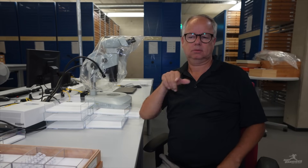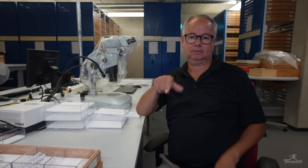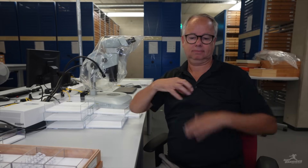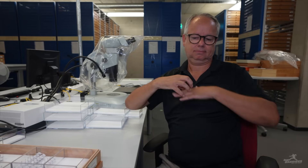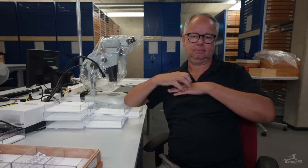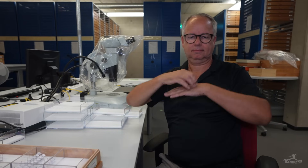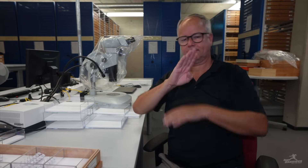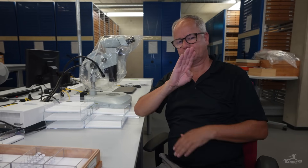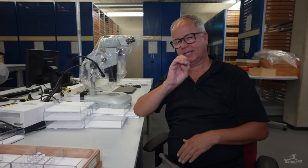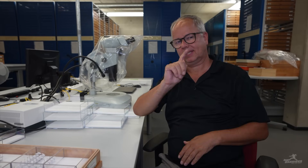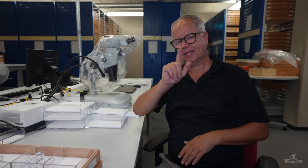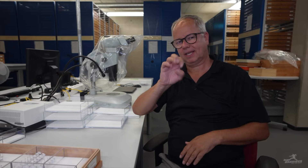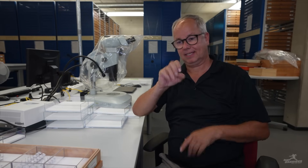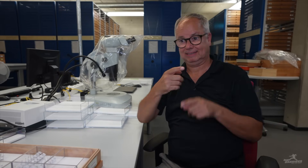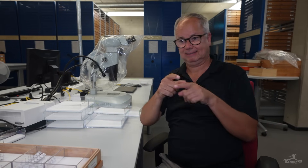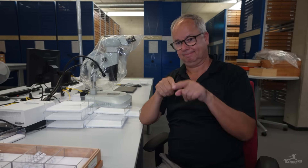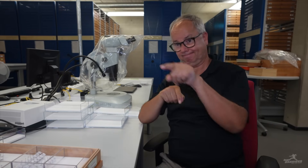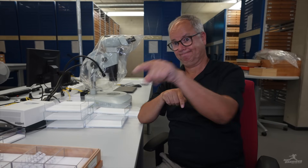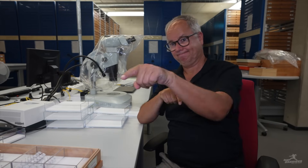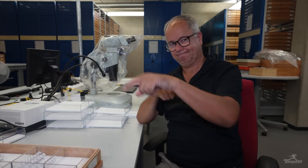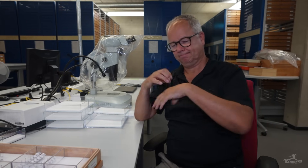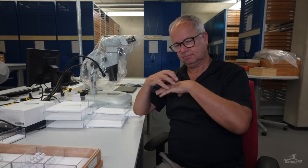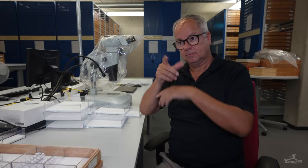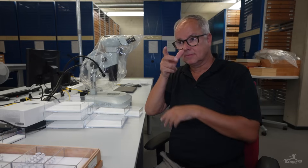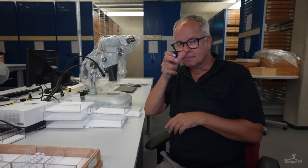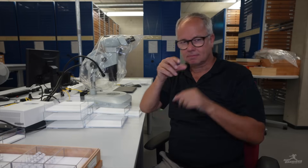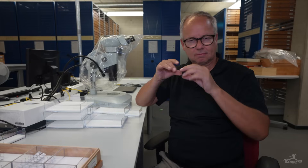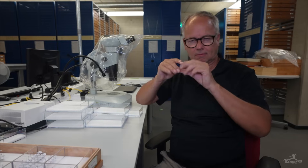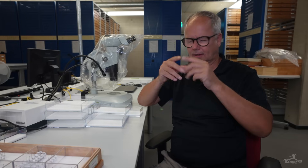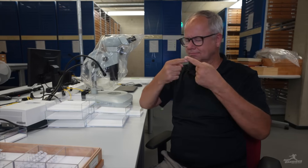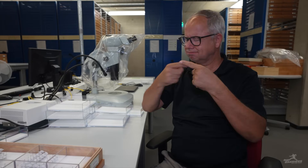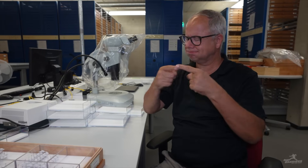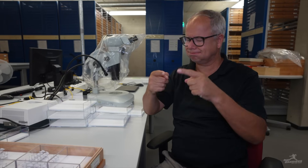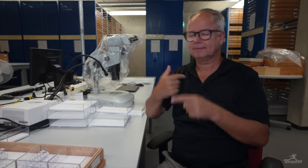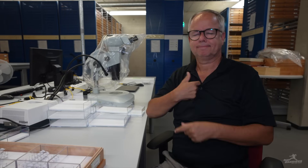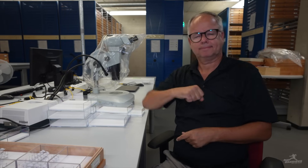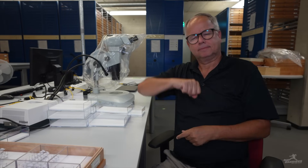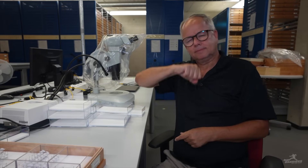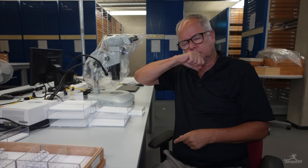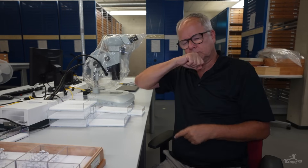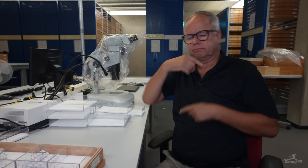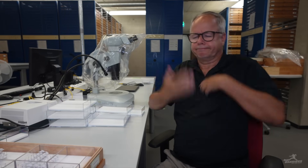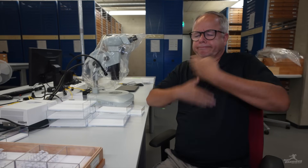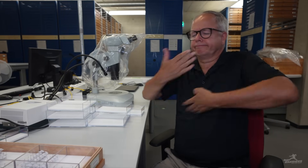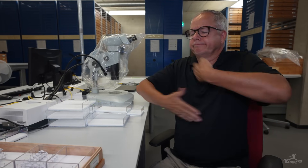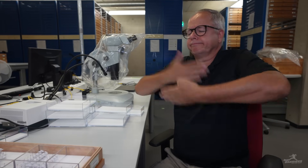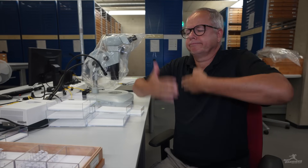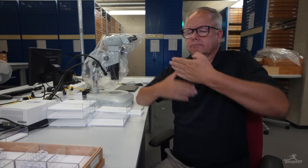I had a fondness for beetles and other insects.